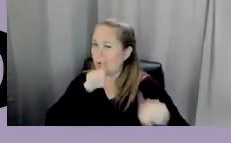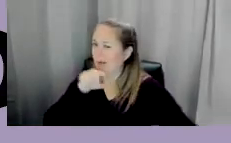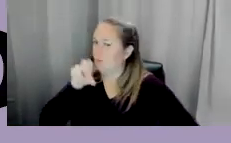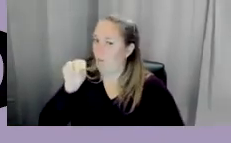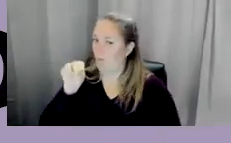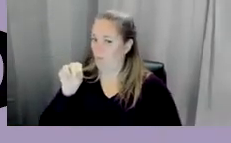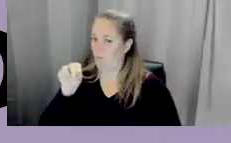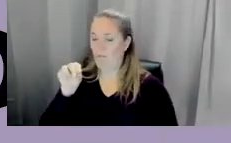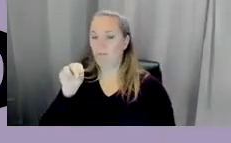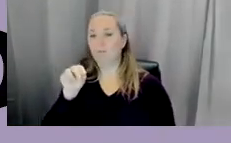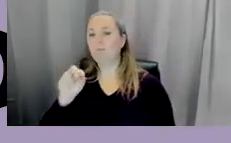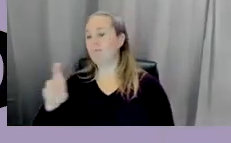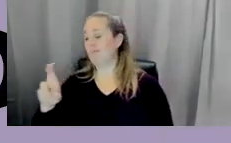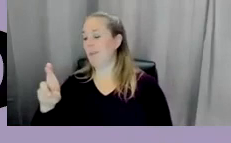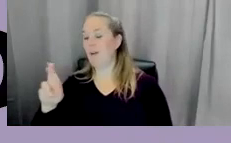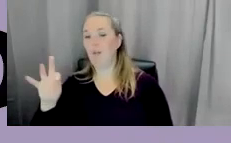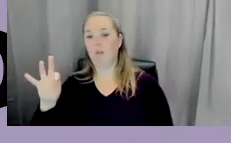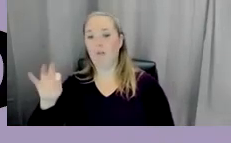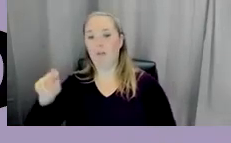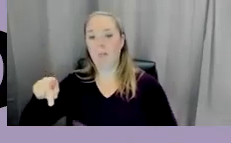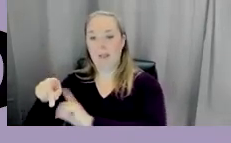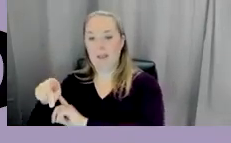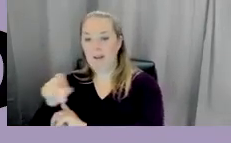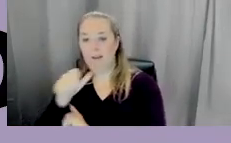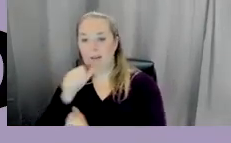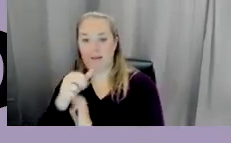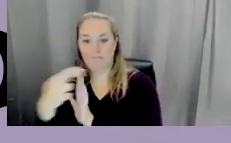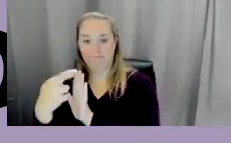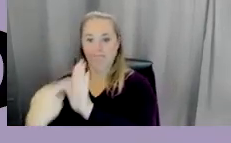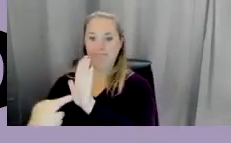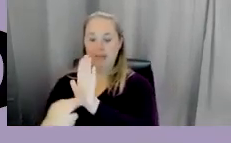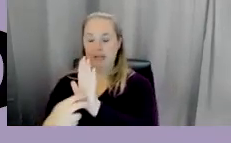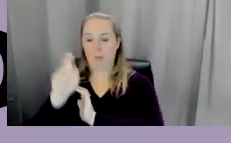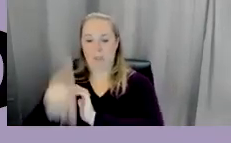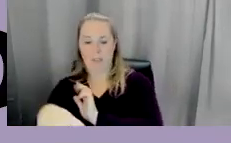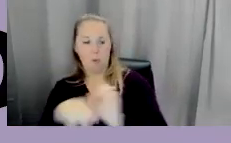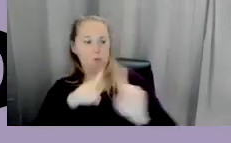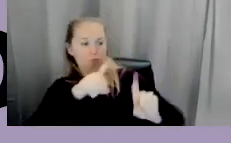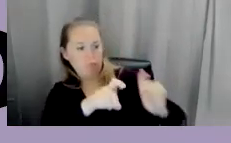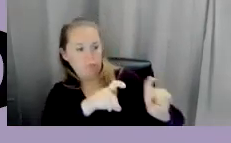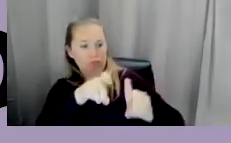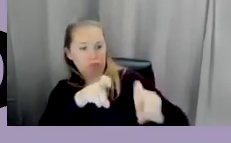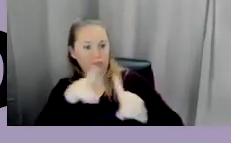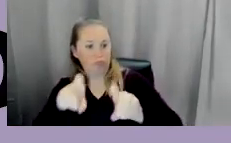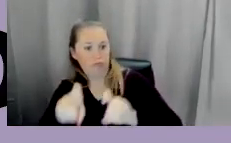, SORT OF A SAMPLE SIZE OR A NUMBER OF